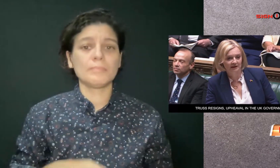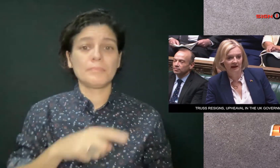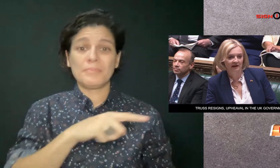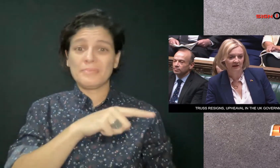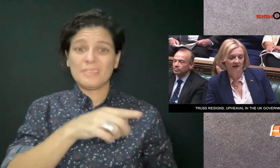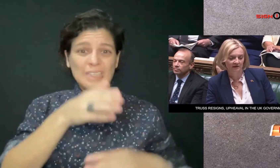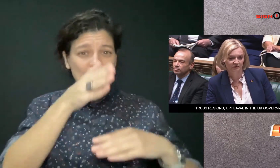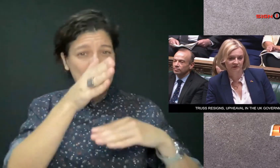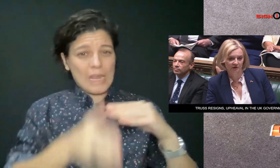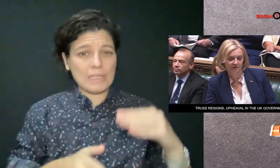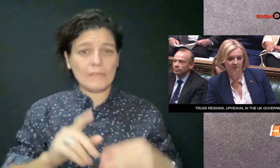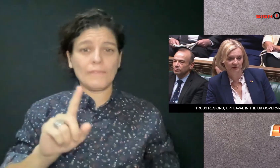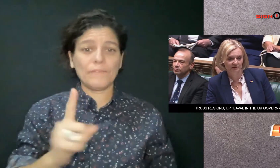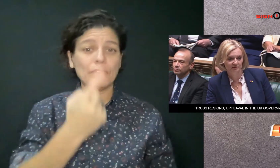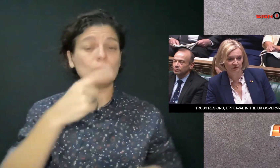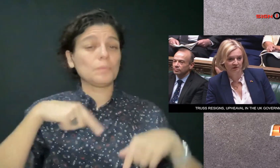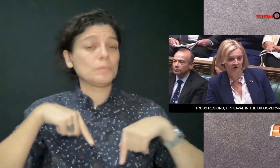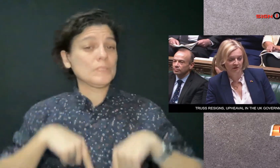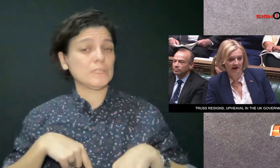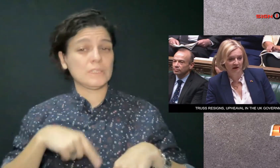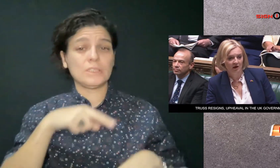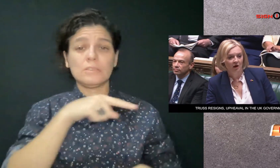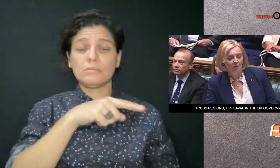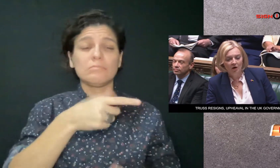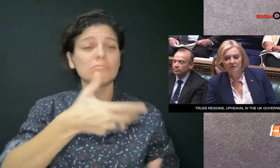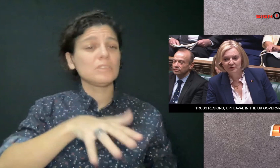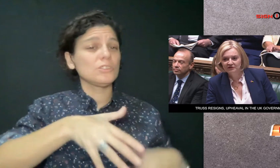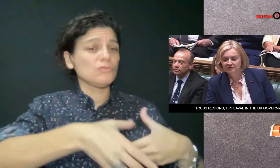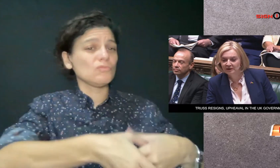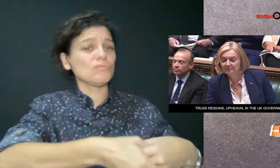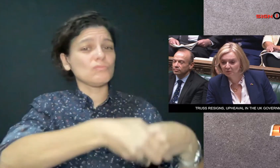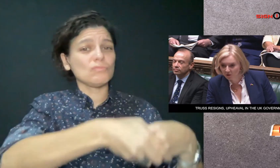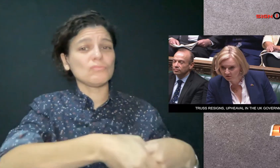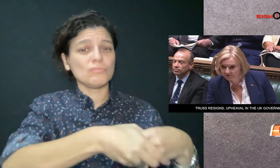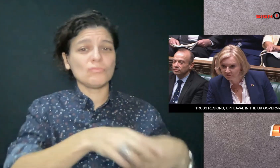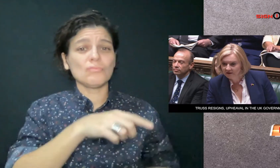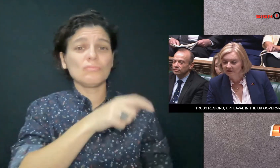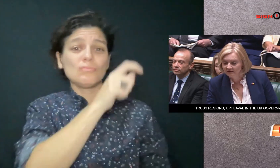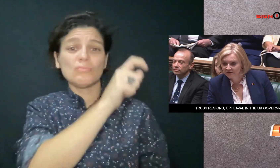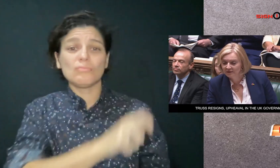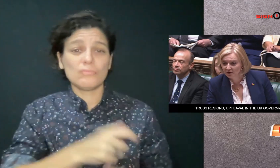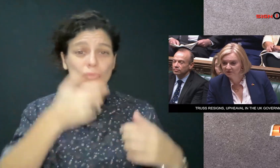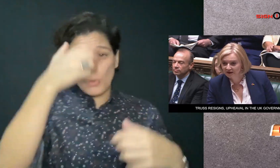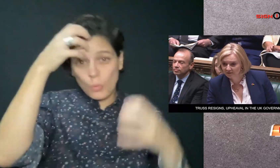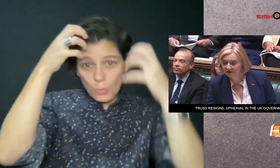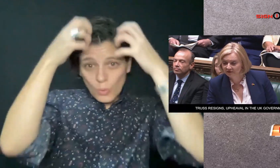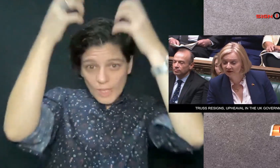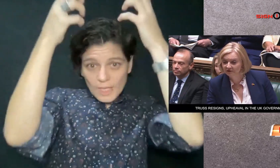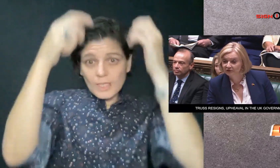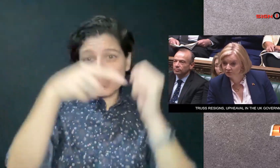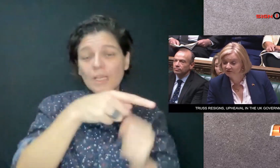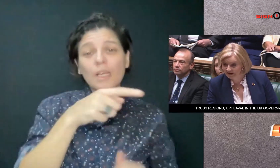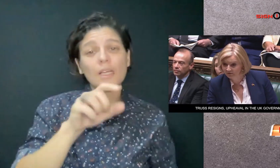she was the final prime minister to kiss the hand of Queen Elizabeth II two days before she died